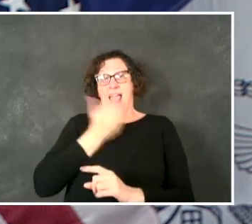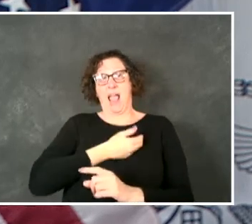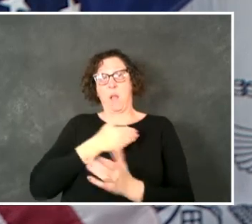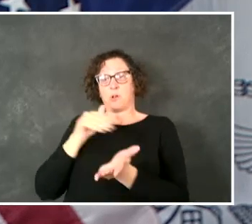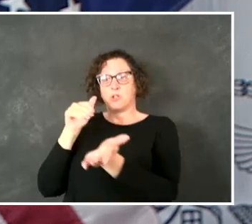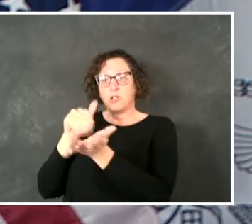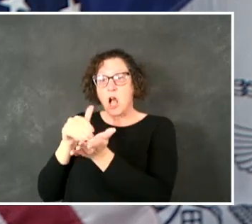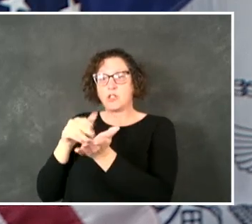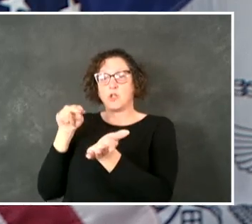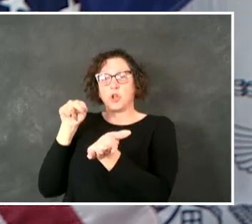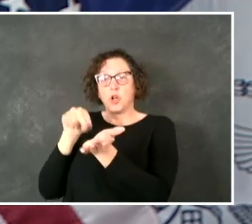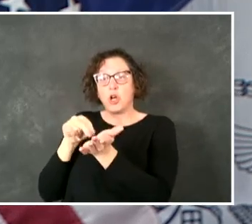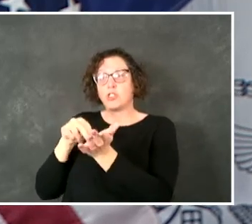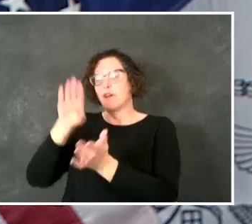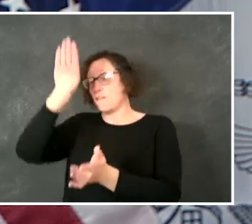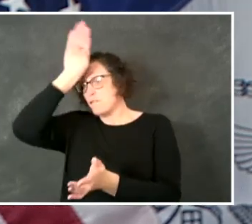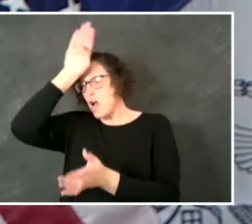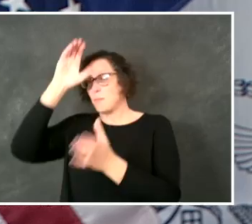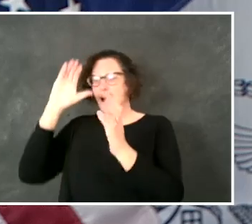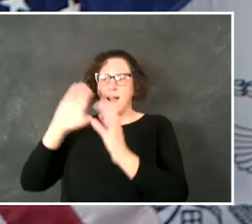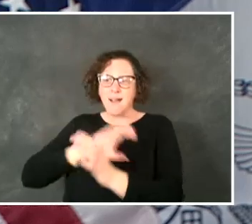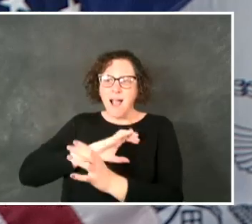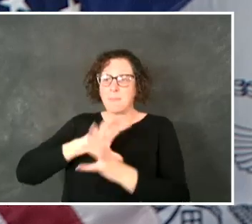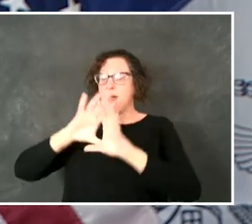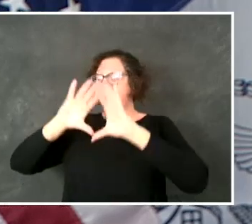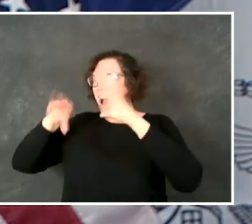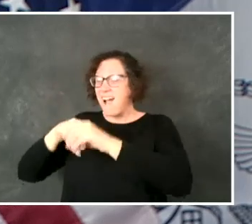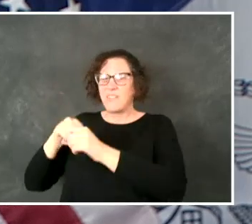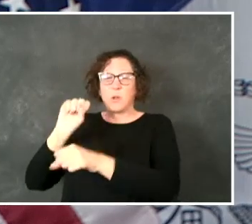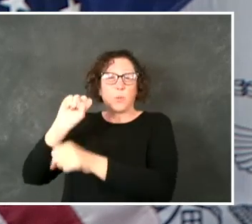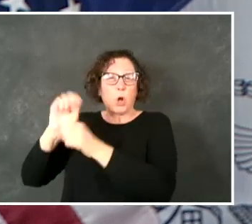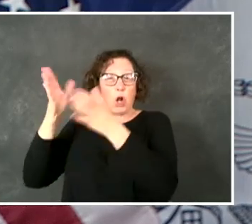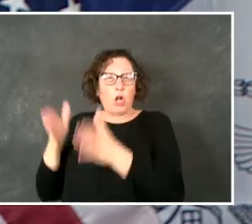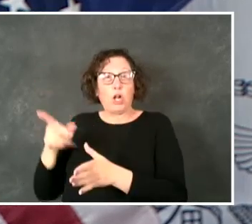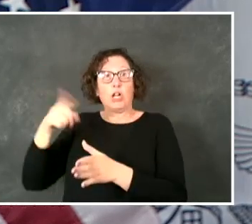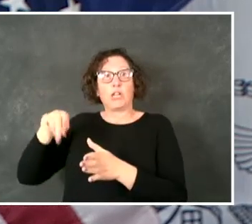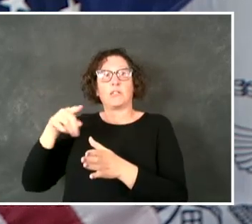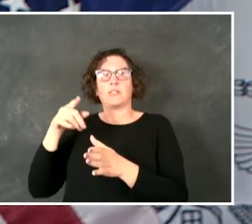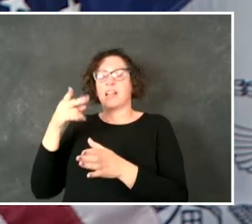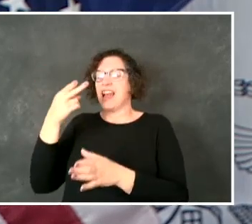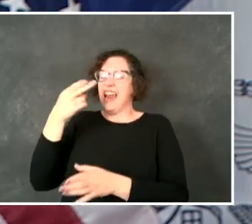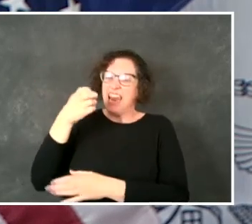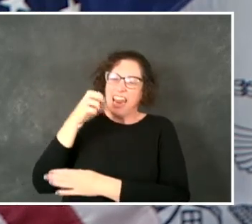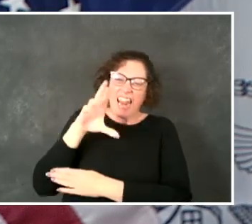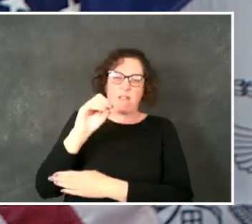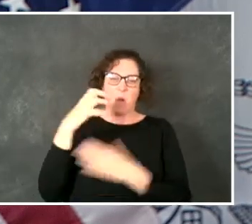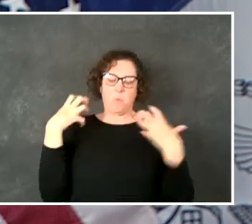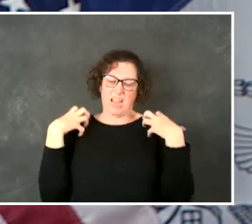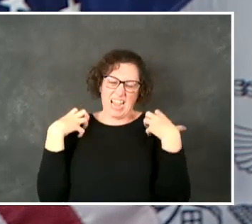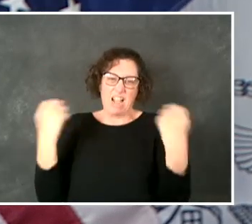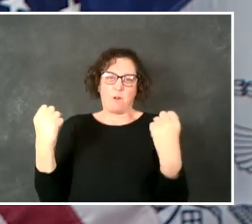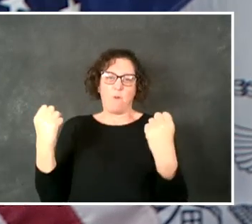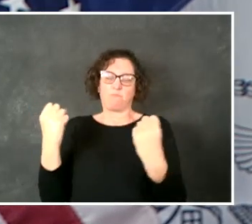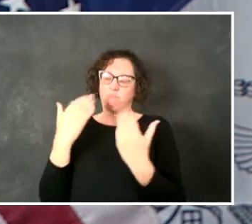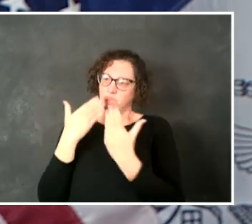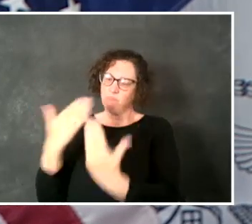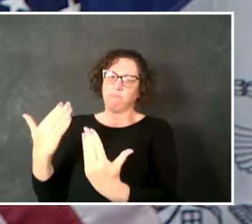ALL NEW YORKERS SHOULD BE PROUD OF AND OBVIOUYSL THE HEALTH CARE WORERKSAR ETH E HEROES BUT THOSE ARE SOME INITIAL THOUGHTS, BUT I THINK WE'LL DO